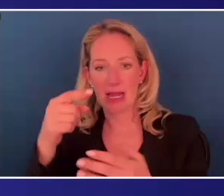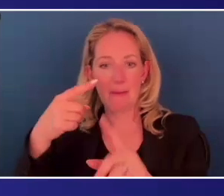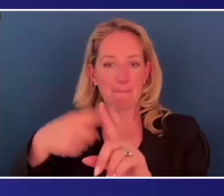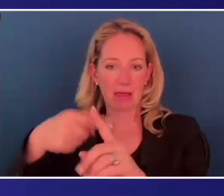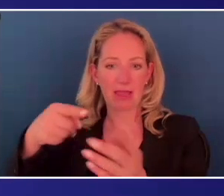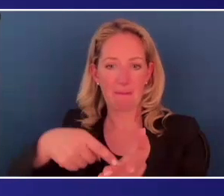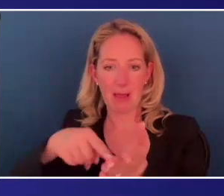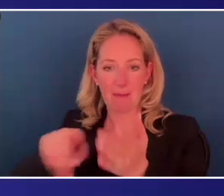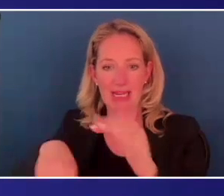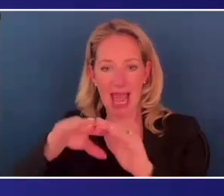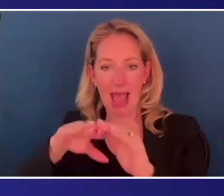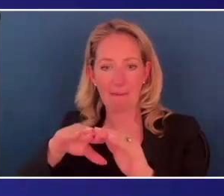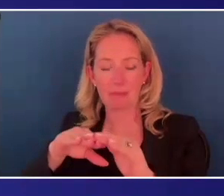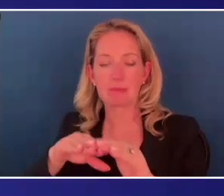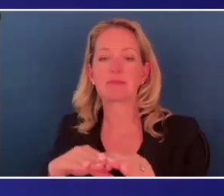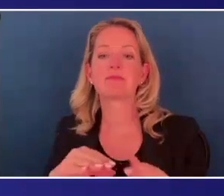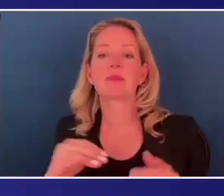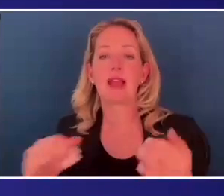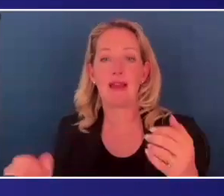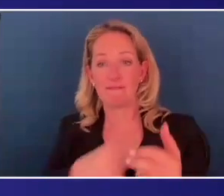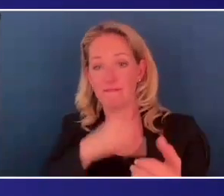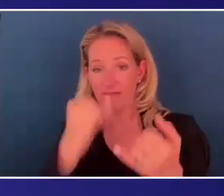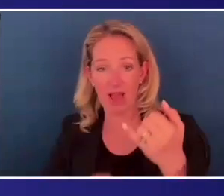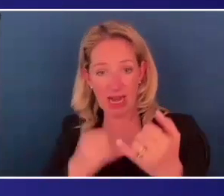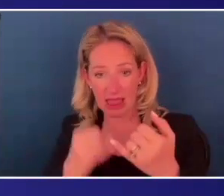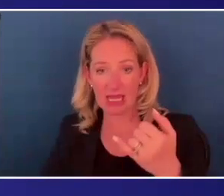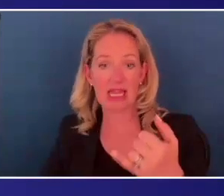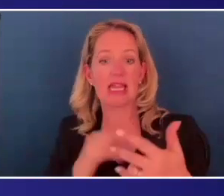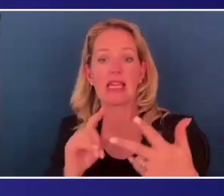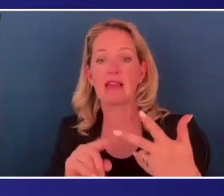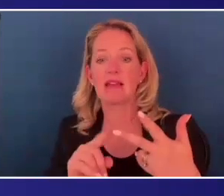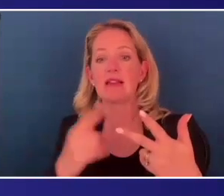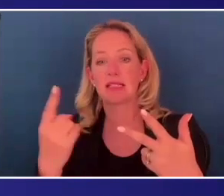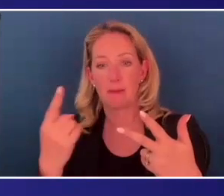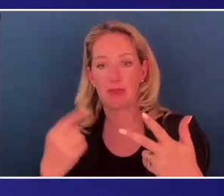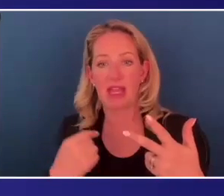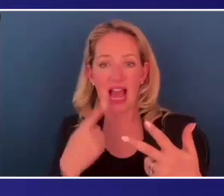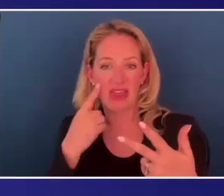And then finally something that, I think would also make a lot of sense is, removing the partial hardship requirement.